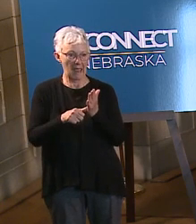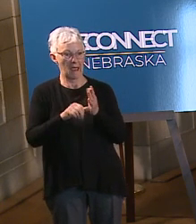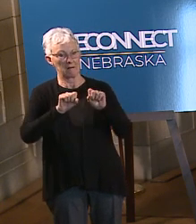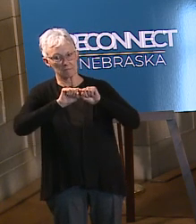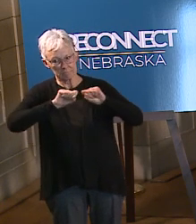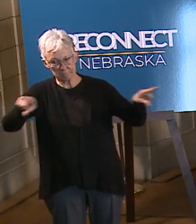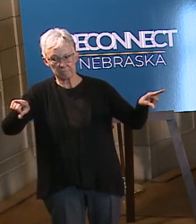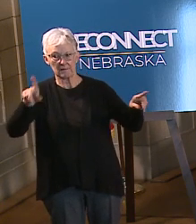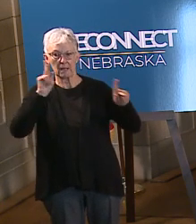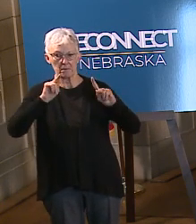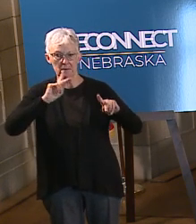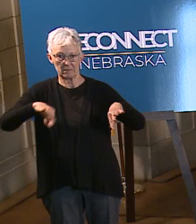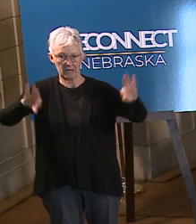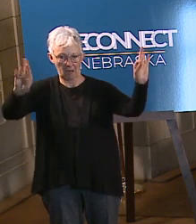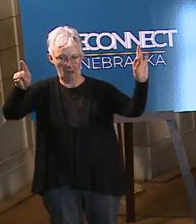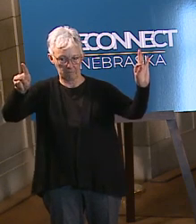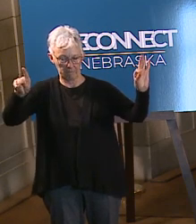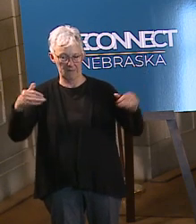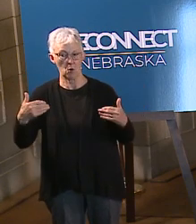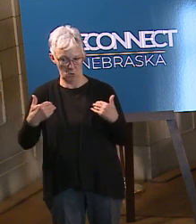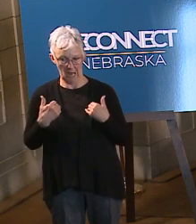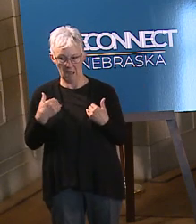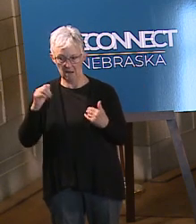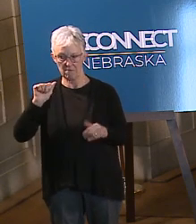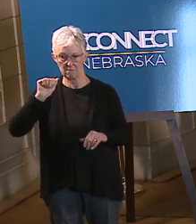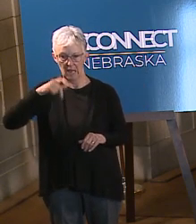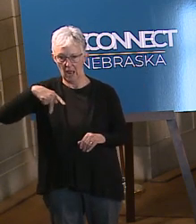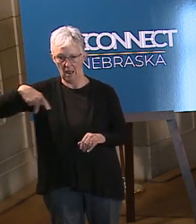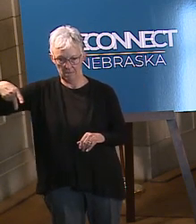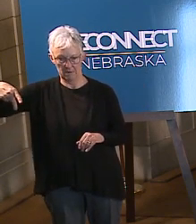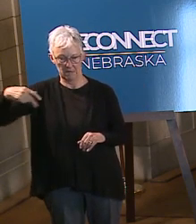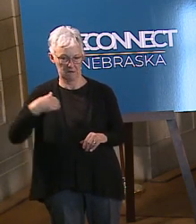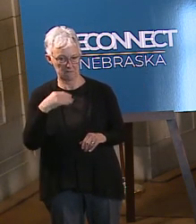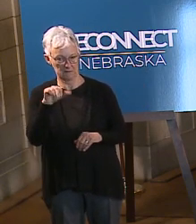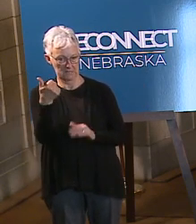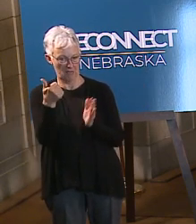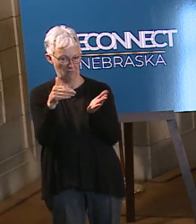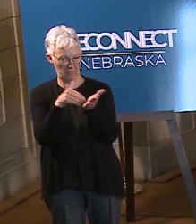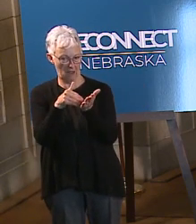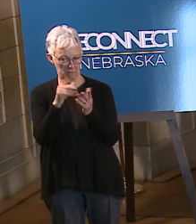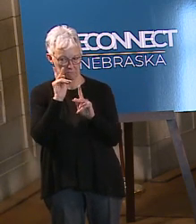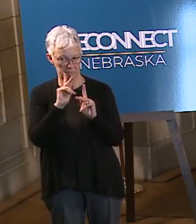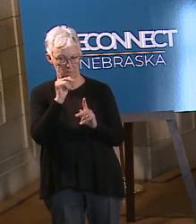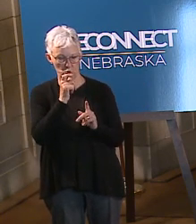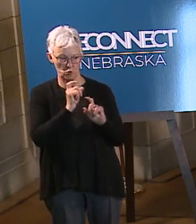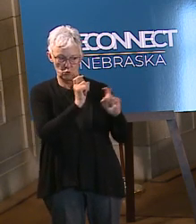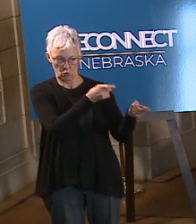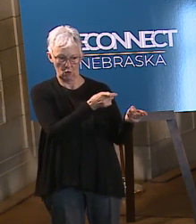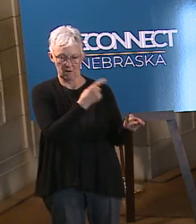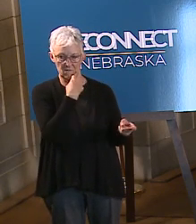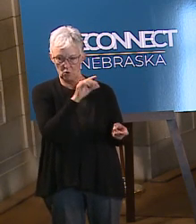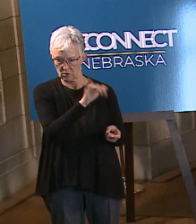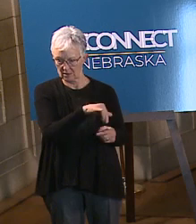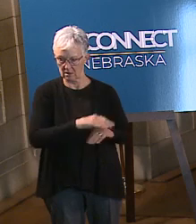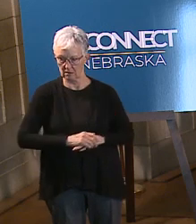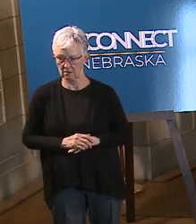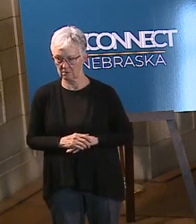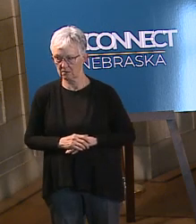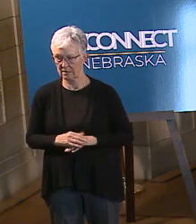JUST WENT OVER 40,000 OF THE GUIDES ALREADY BEEN SPOKEN FOR.